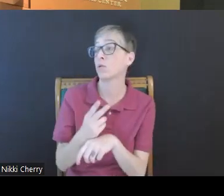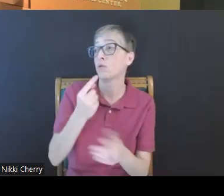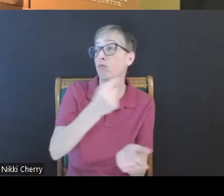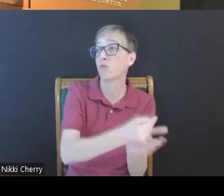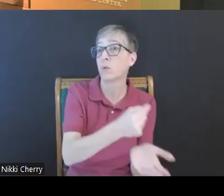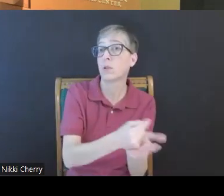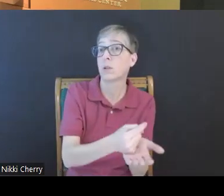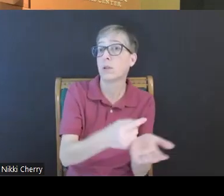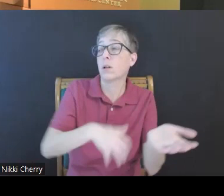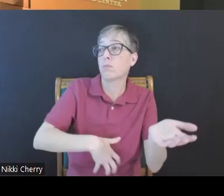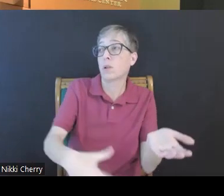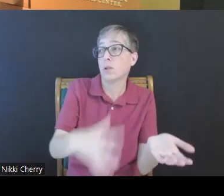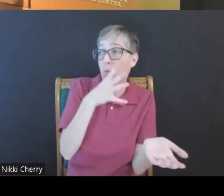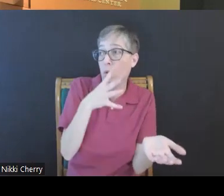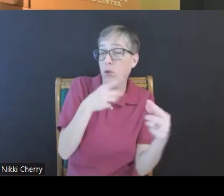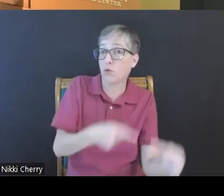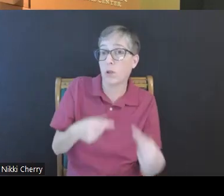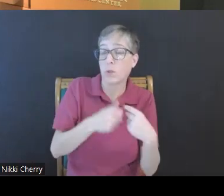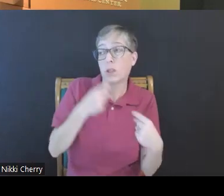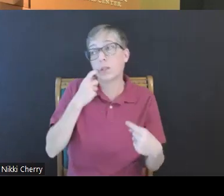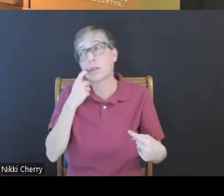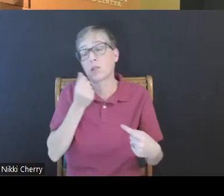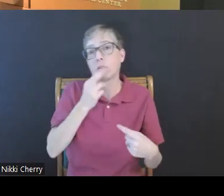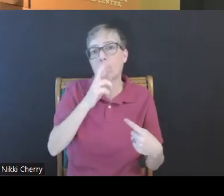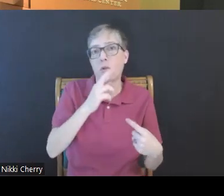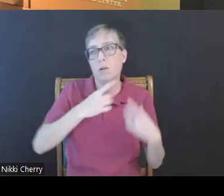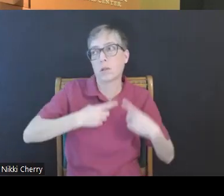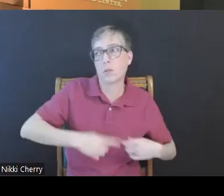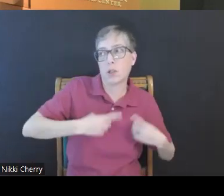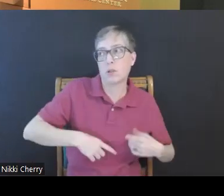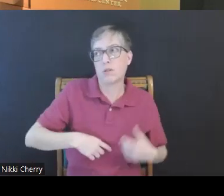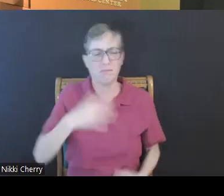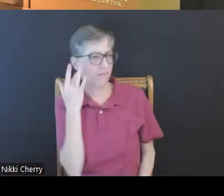depression or an addiction problem and she said to me why would you do that and I said you look